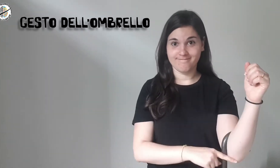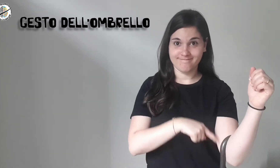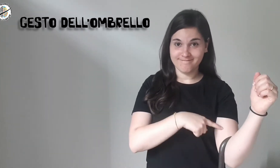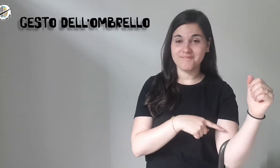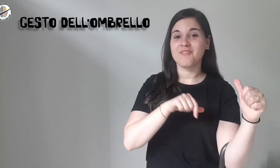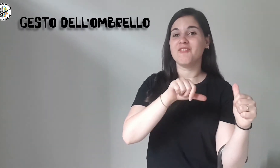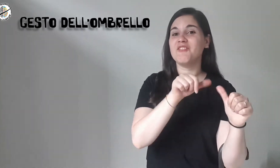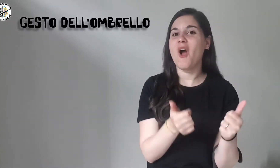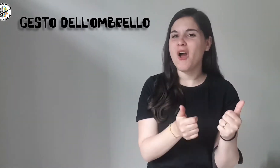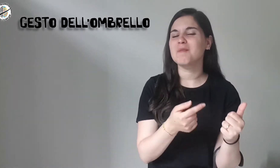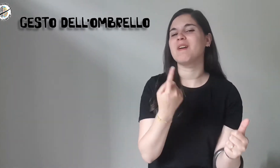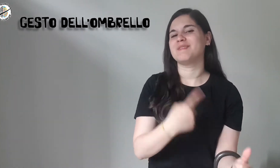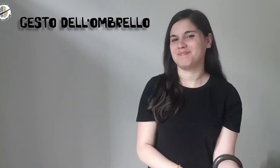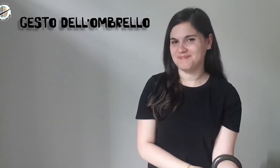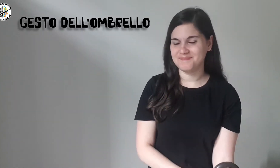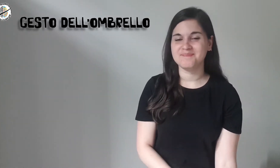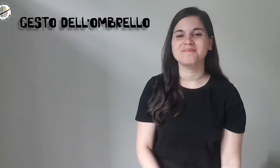Because of this shape.